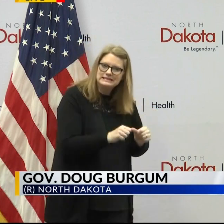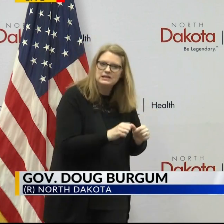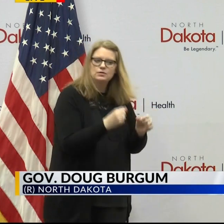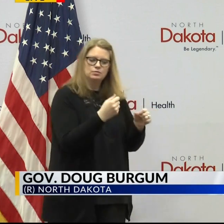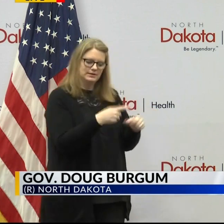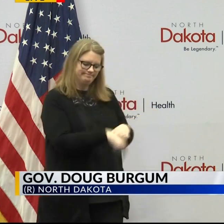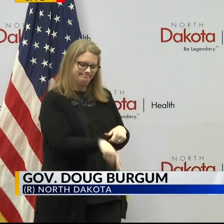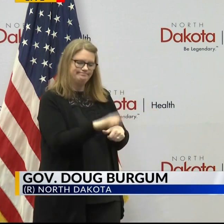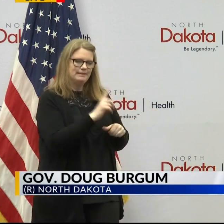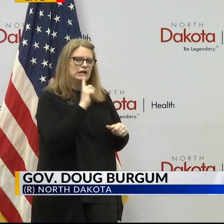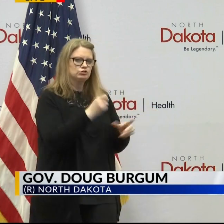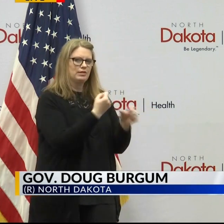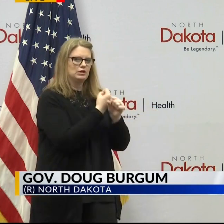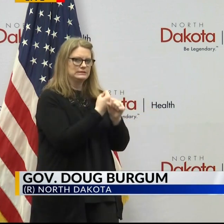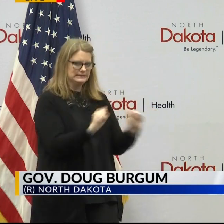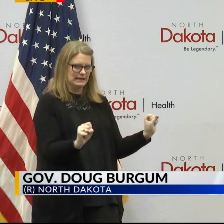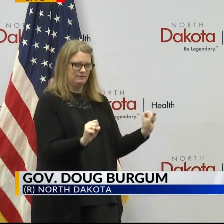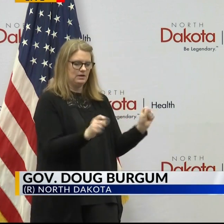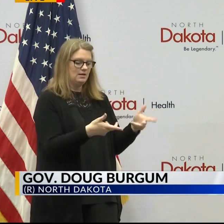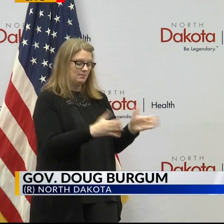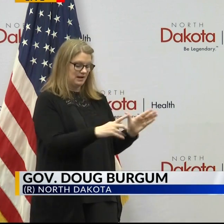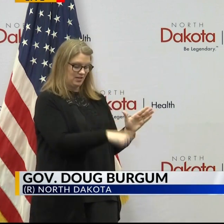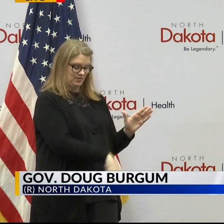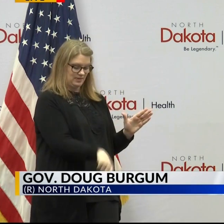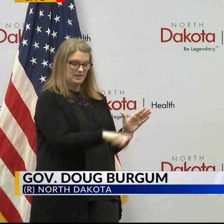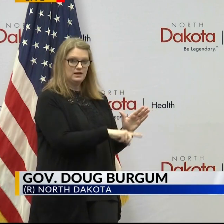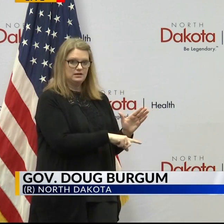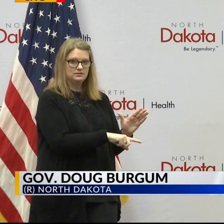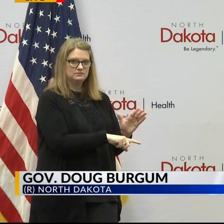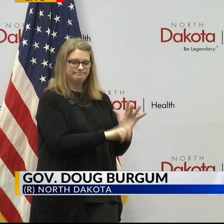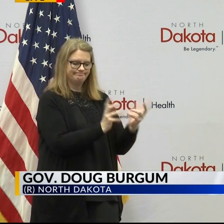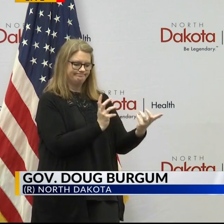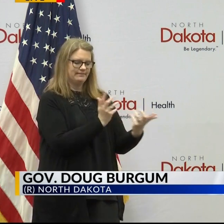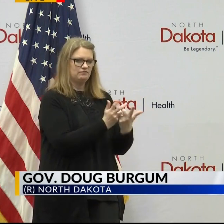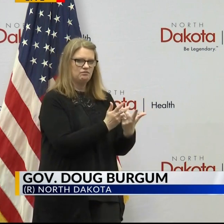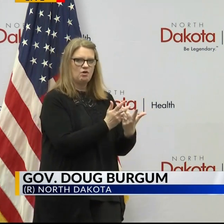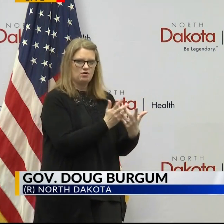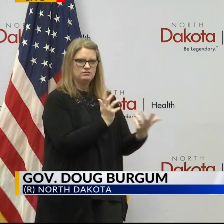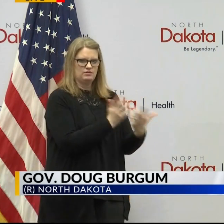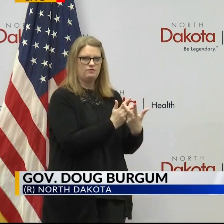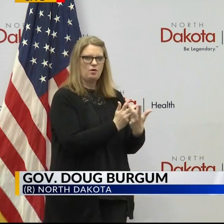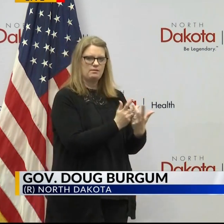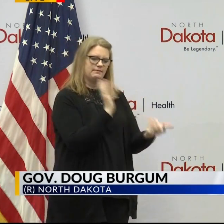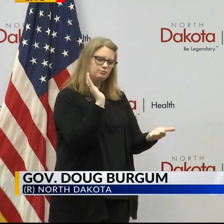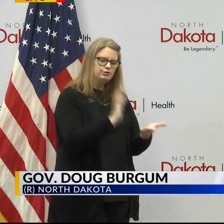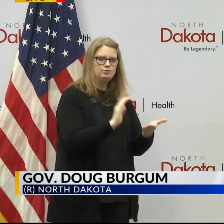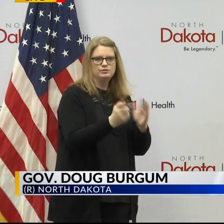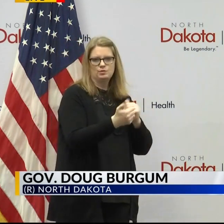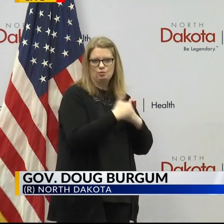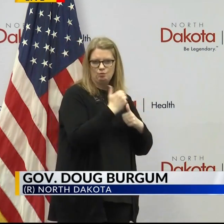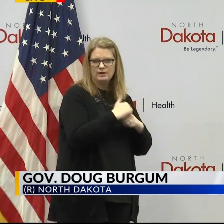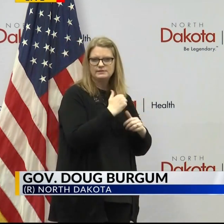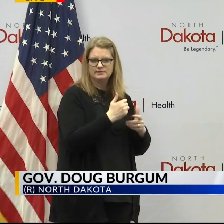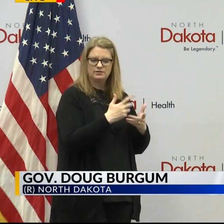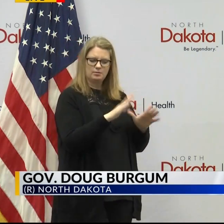THROUGH RED TAPE RELATED TO LICENSING AND OPERATING REQUIREMENTS WHILE STILL